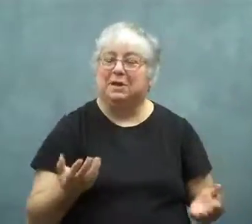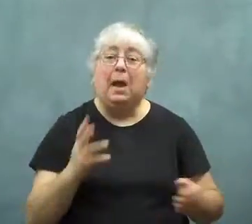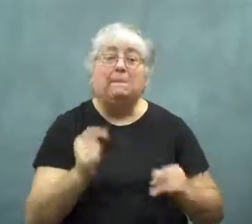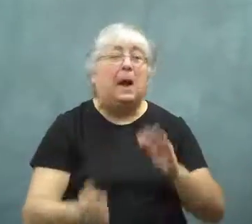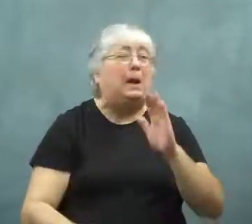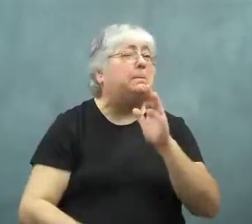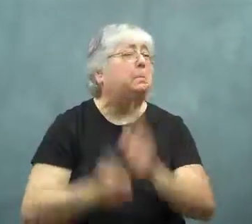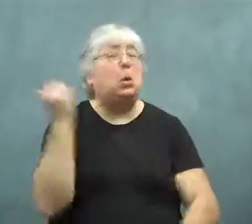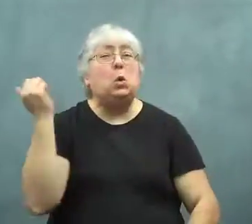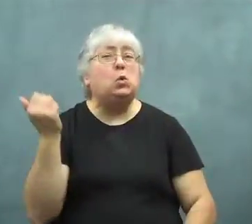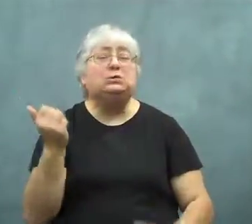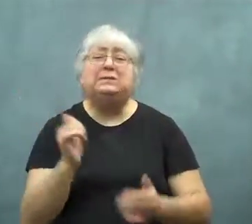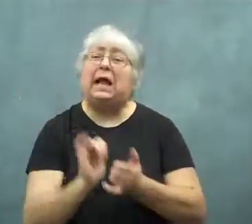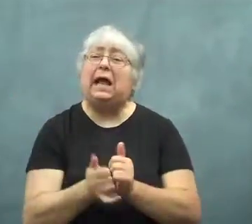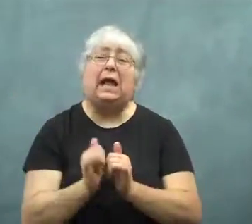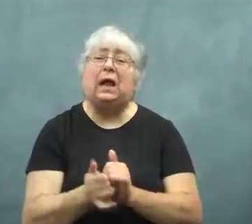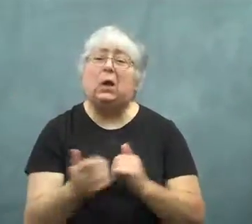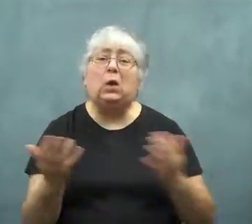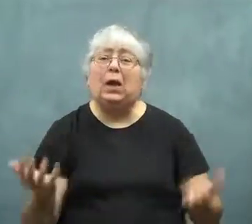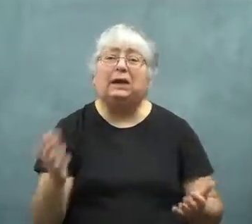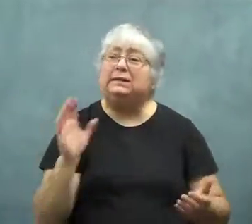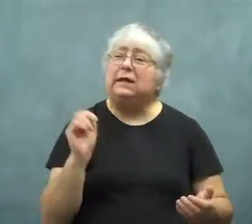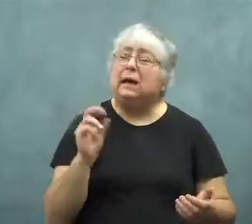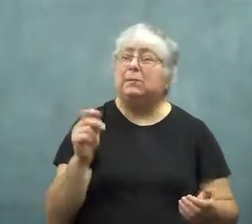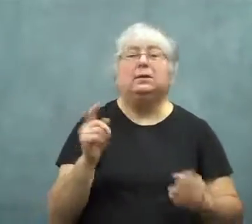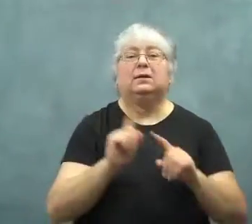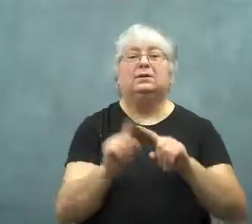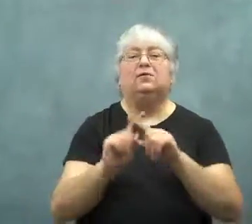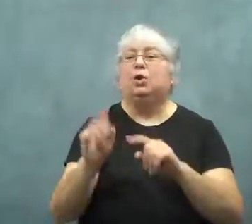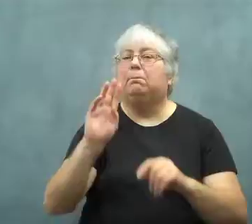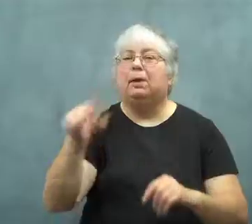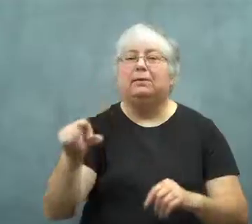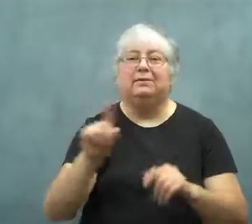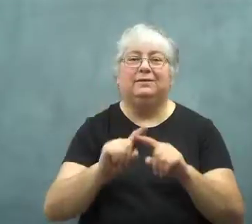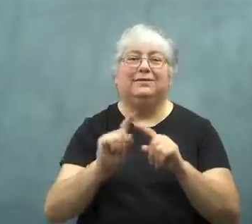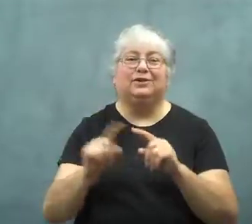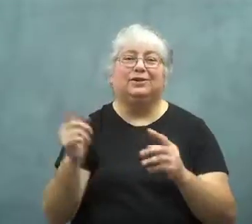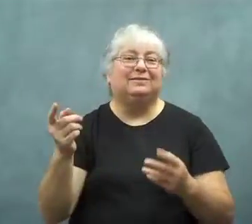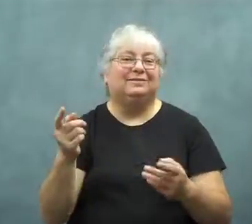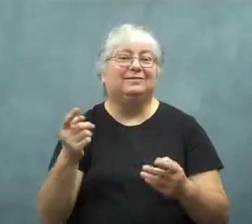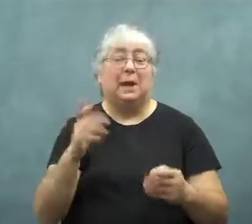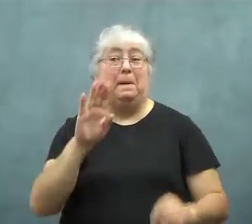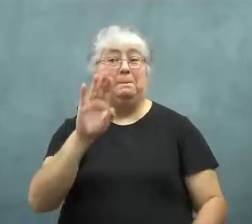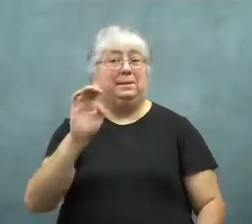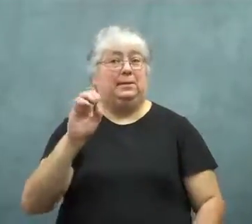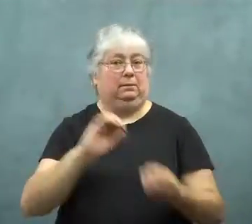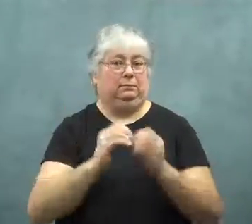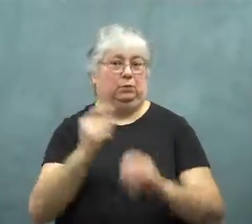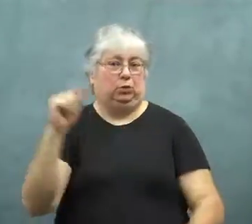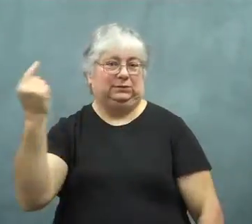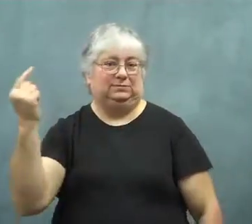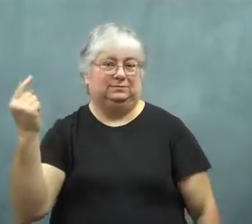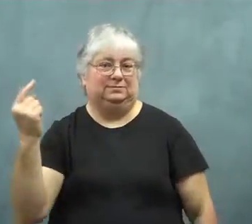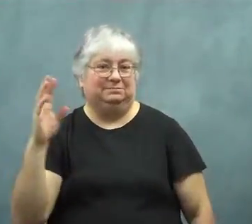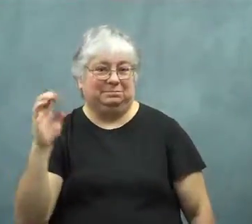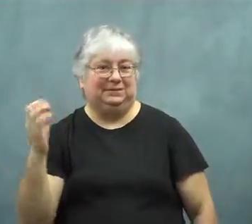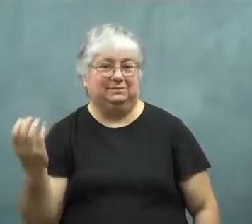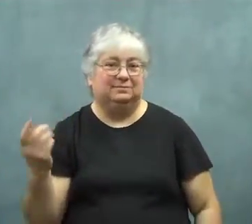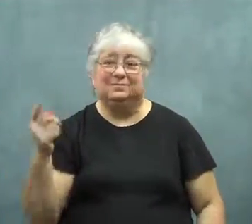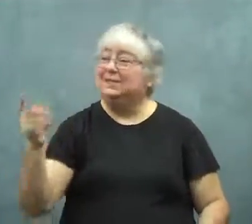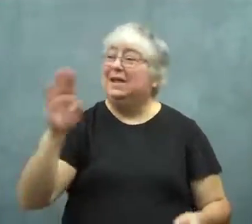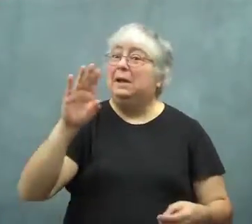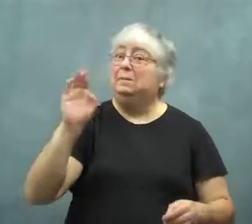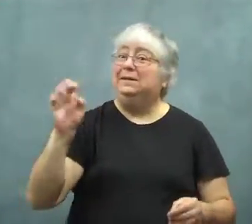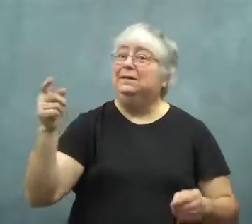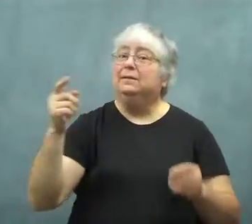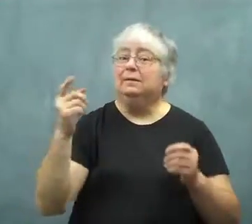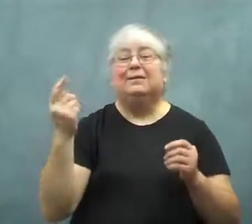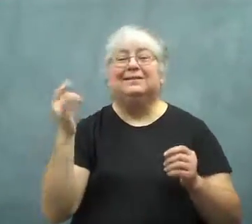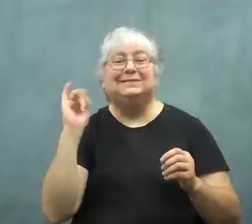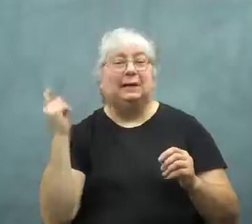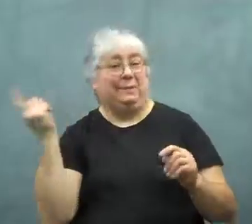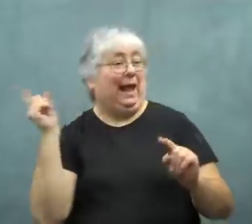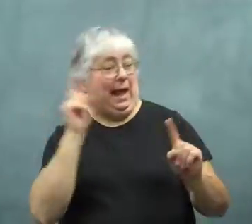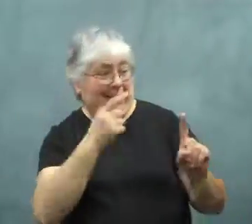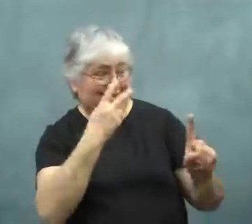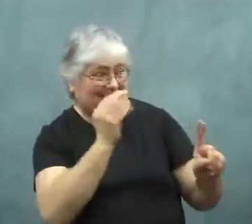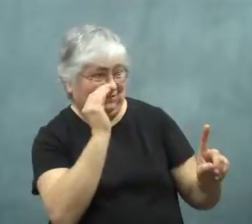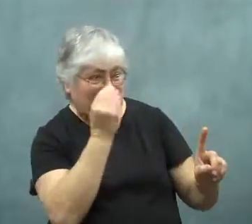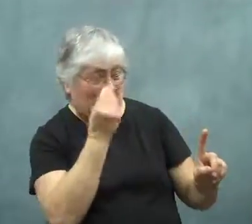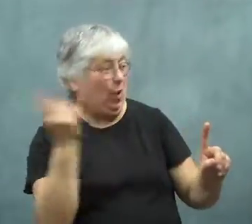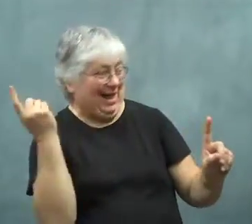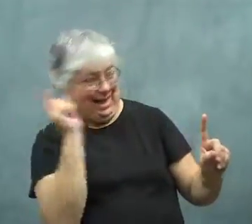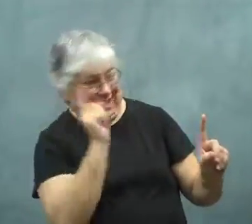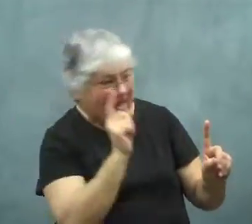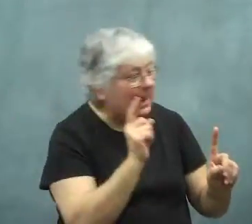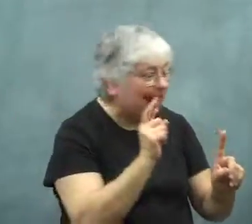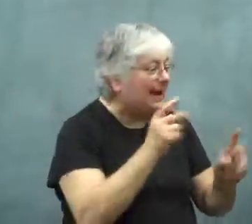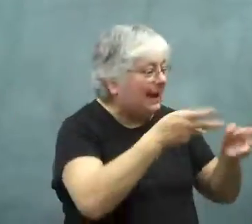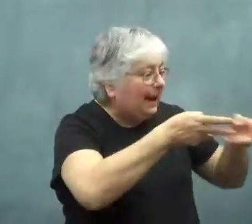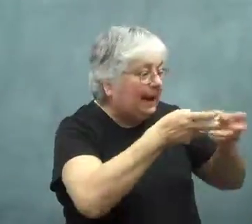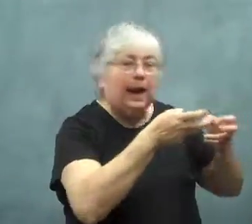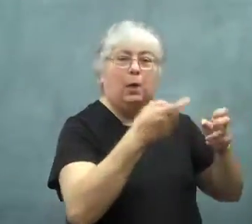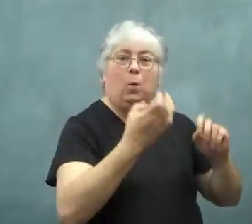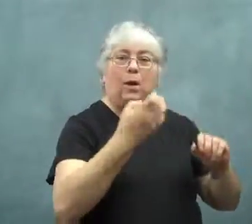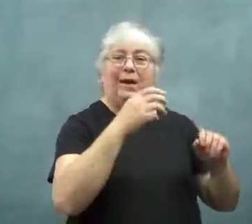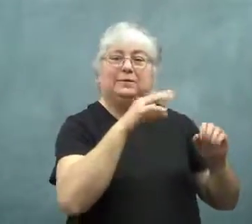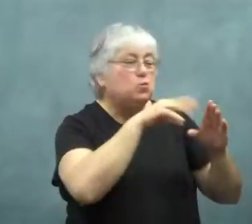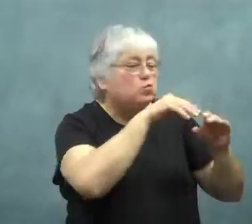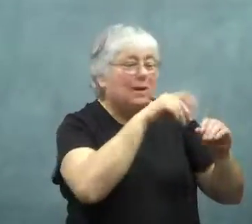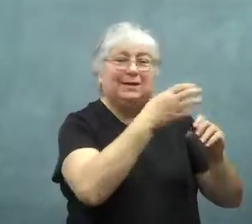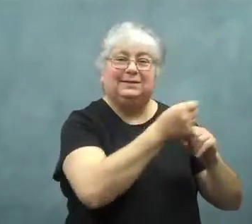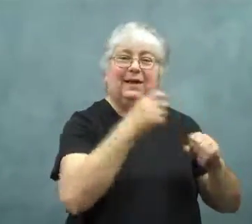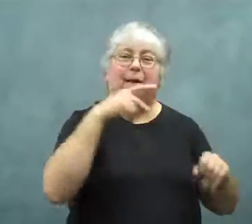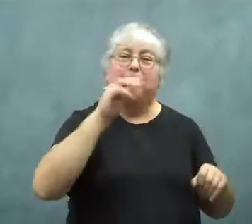The most common method is by insects, especially bees.